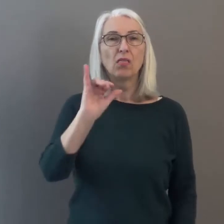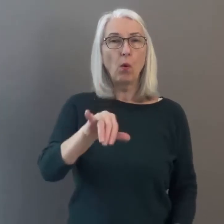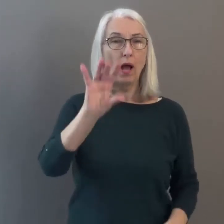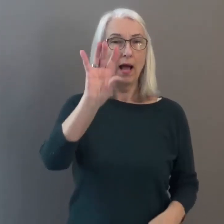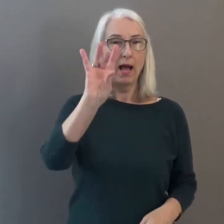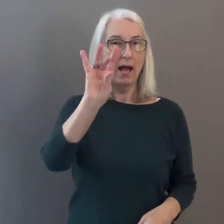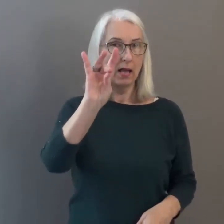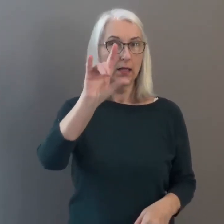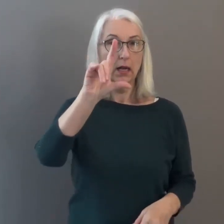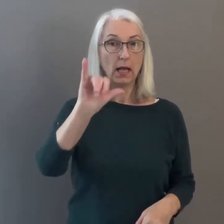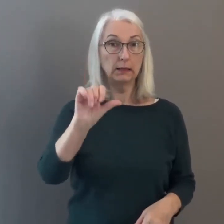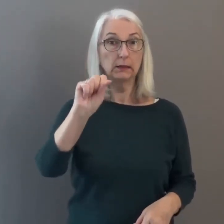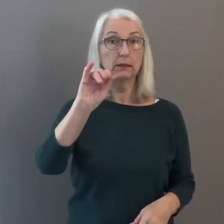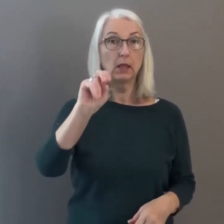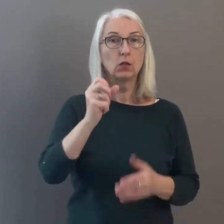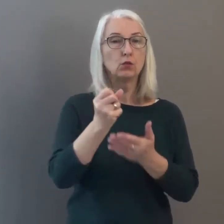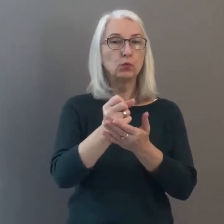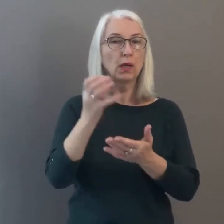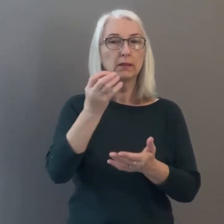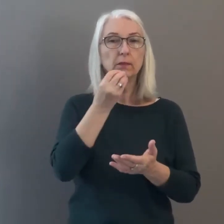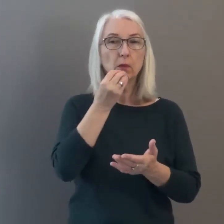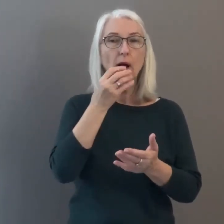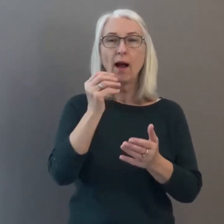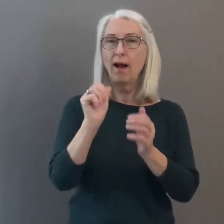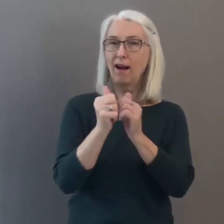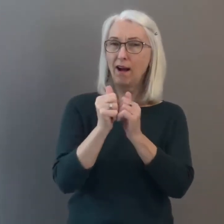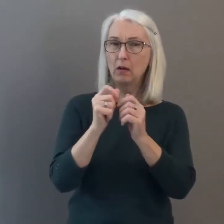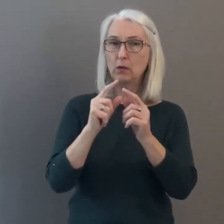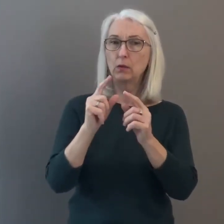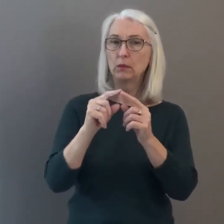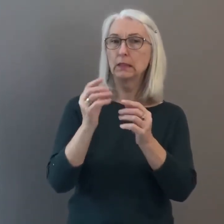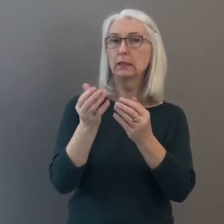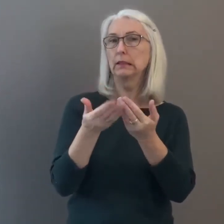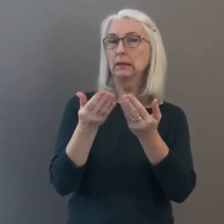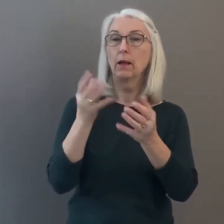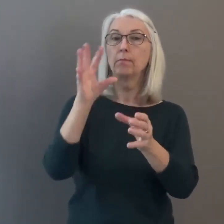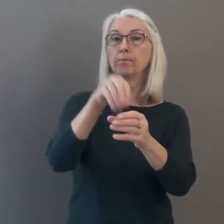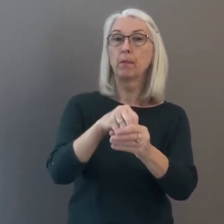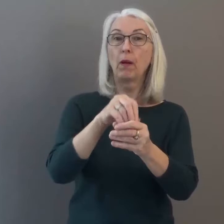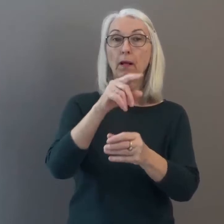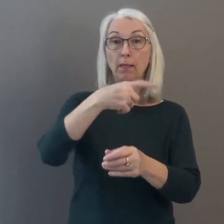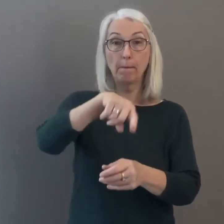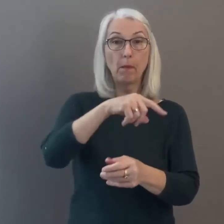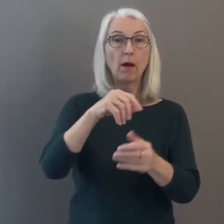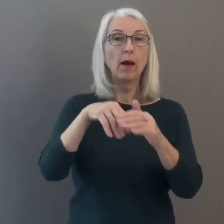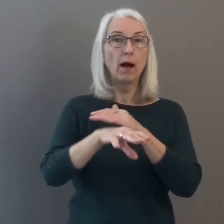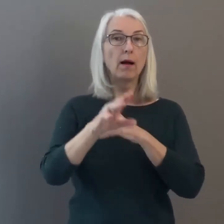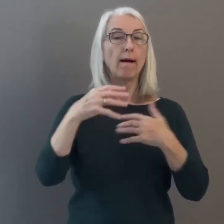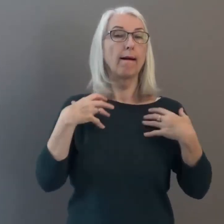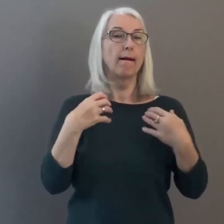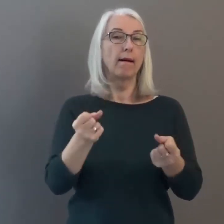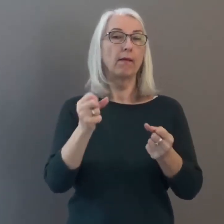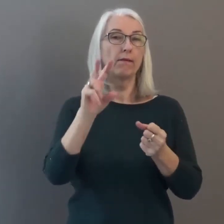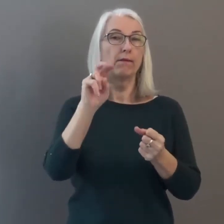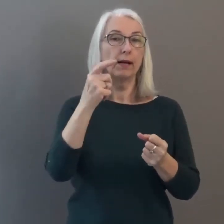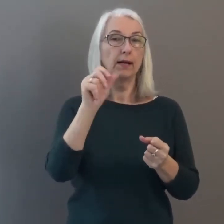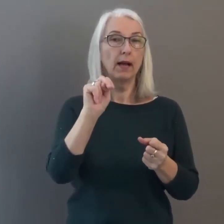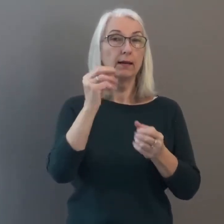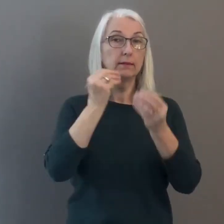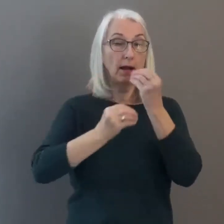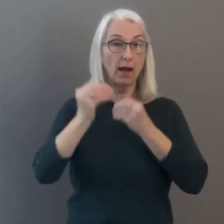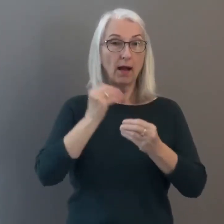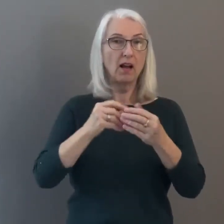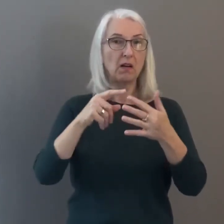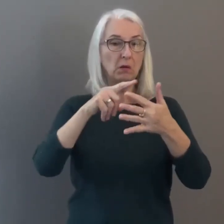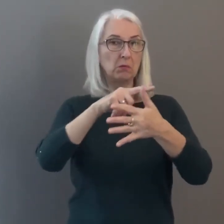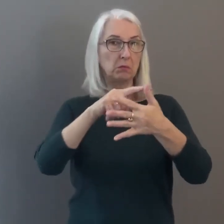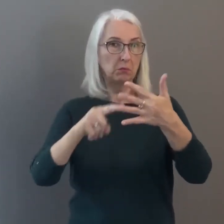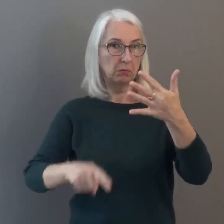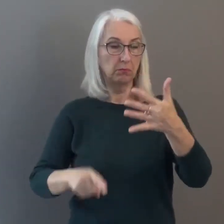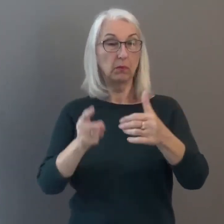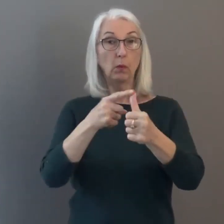These 8 lysine-rich foods and how to easily incorporate them into a healthy vegan diet: